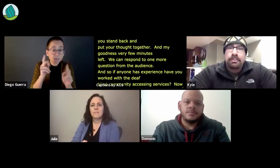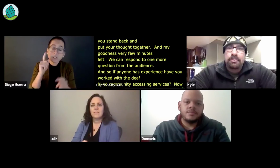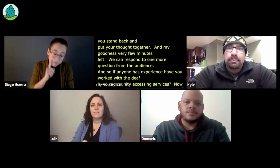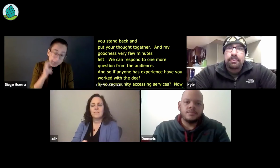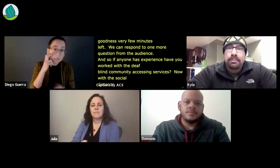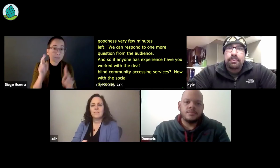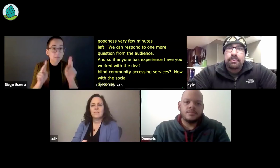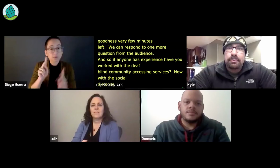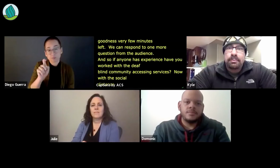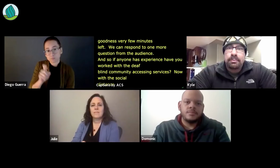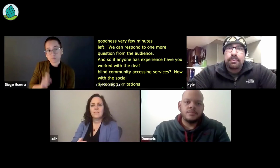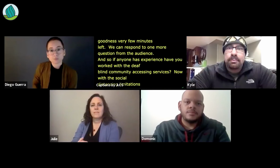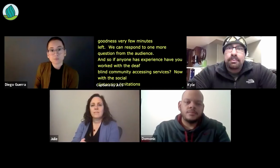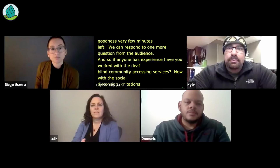So here's a question in regards to deaf blind.